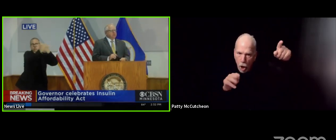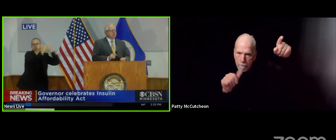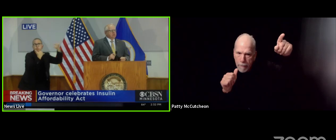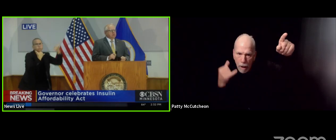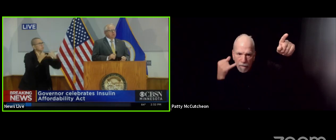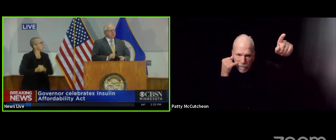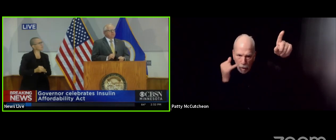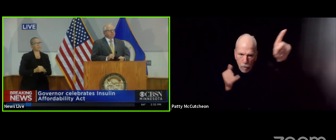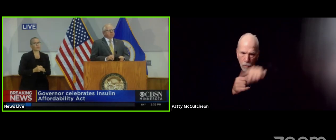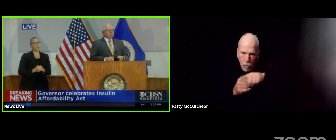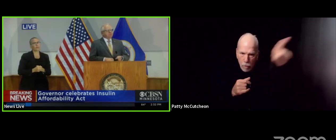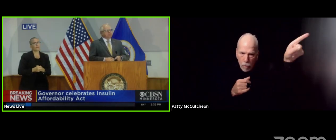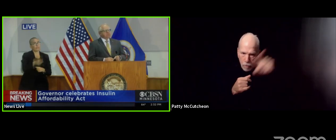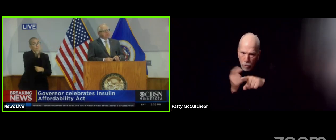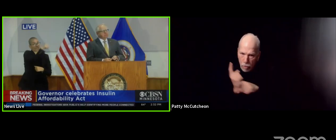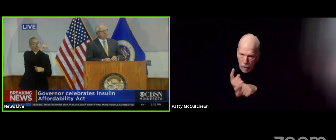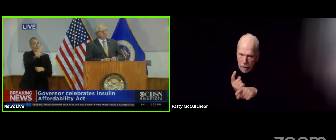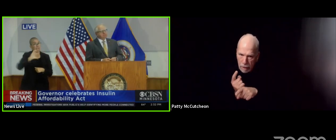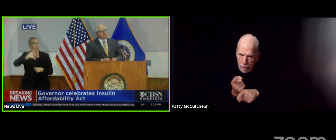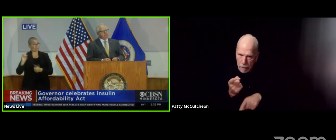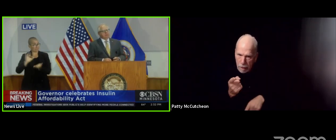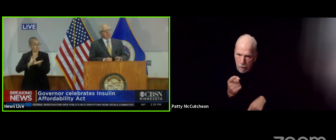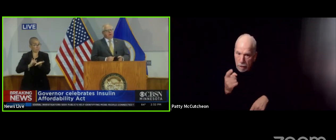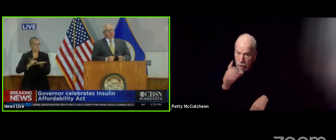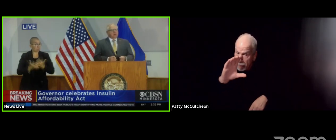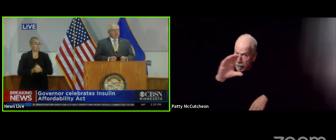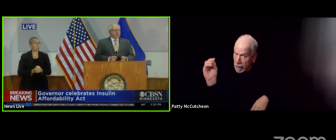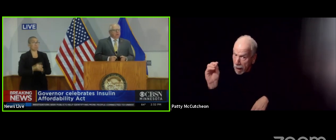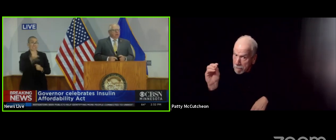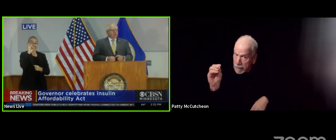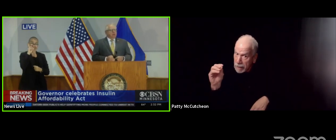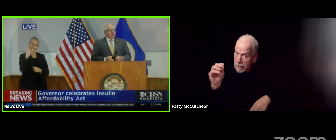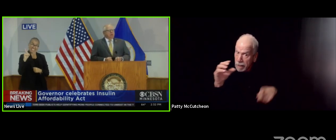THIS VERSION WOULD NOT BE SUED? [ AWAY FROM THE MIC ]